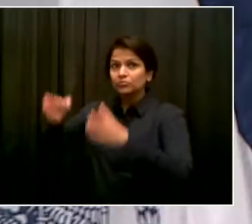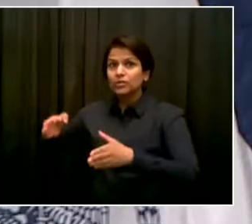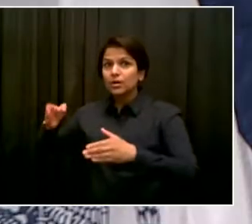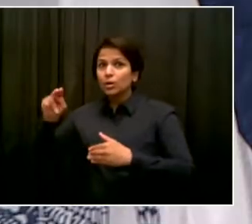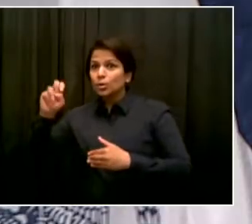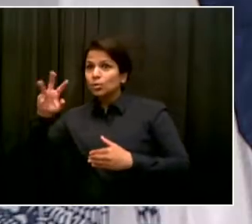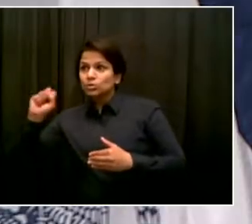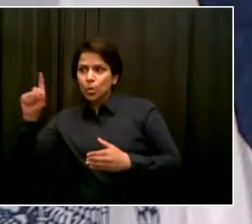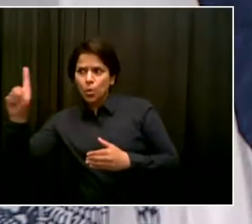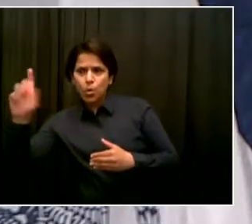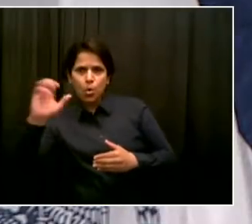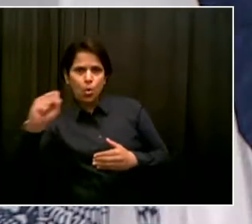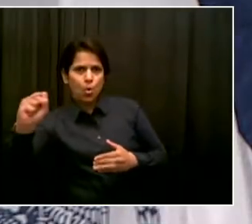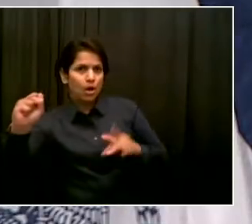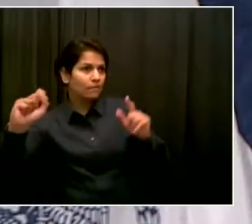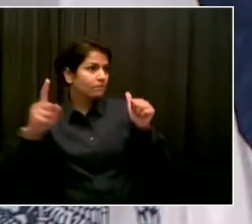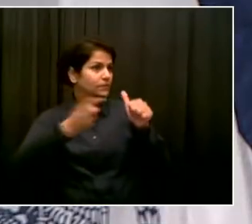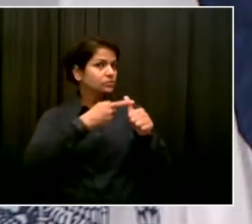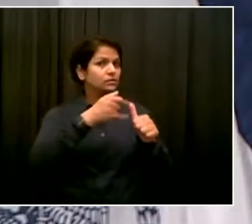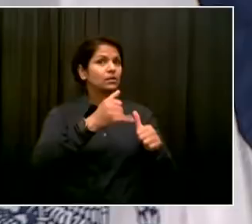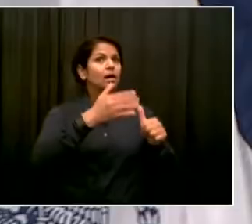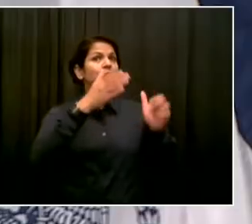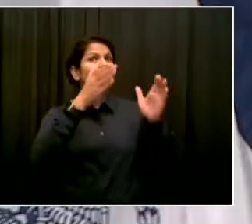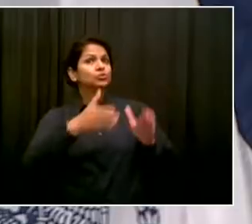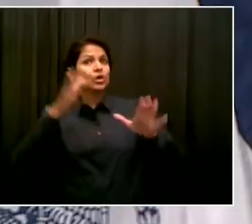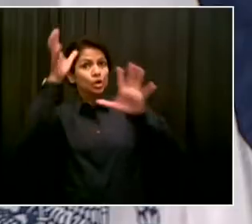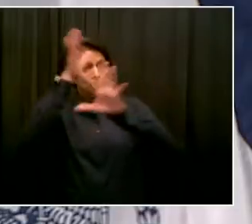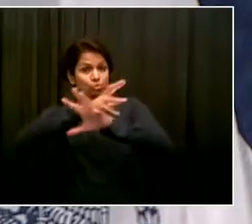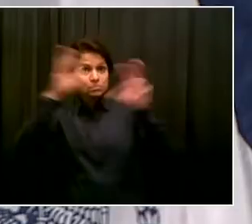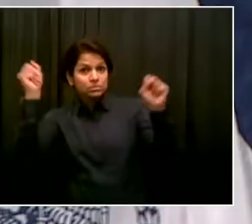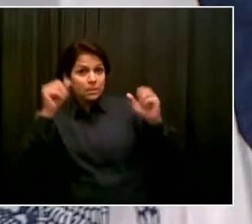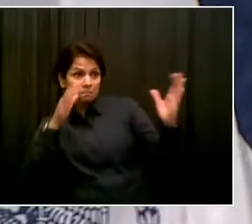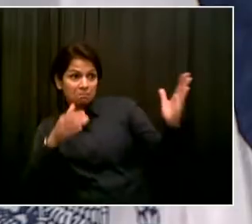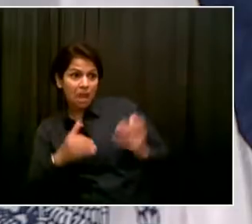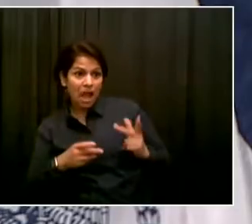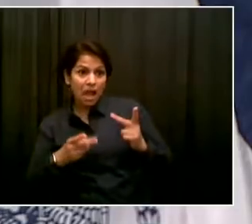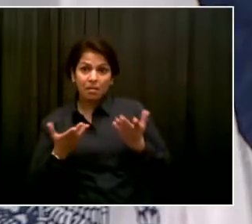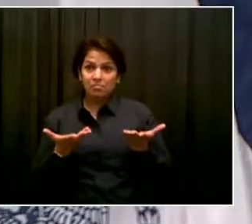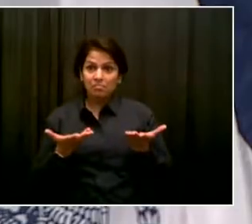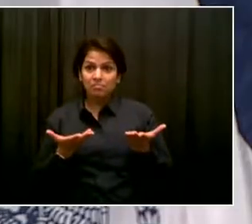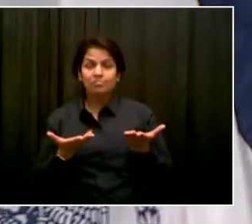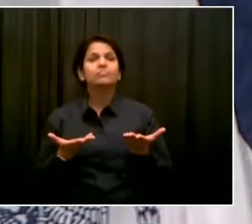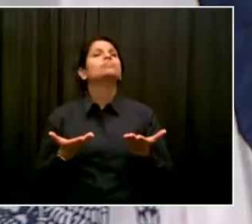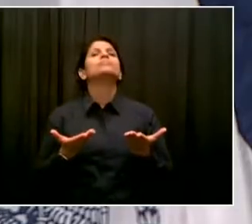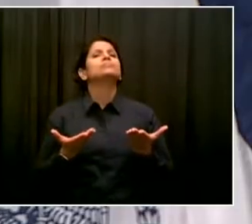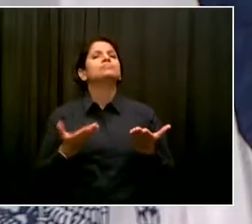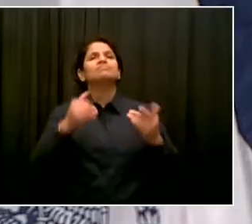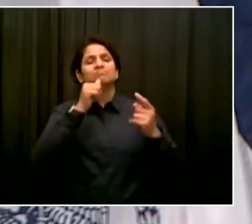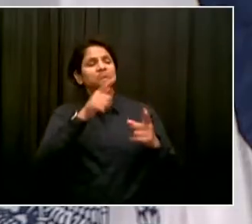OKAY. BEFORE WE GO TO COLLEAGUE IN THE MEDIA, WE'LL GO TO Q & A DAN AT